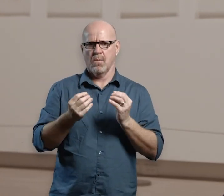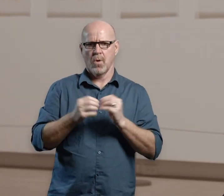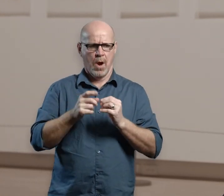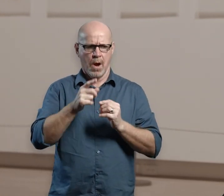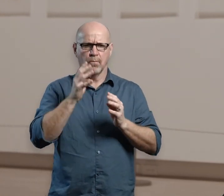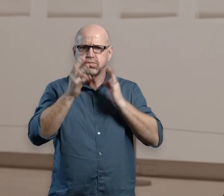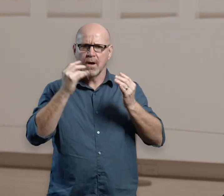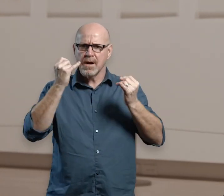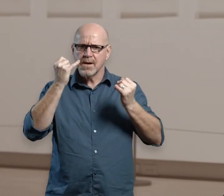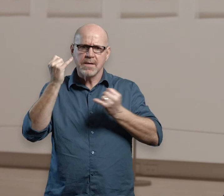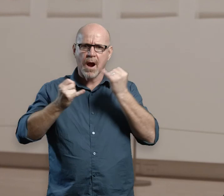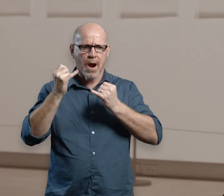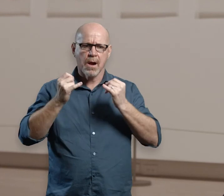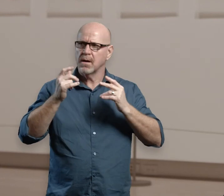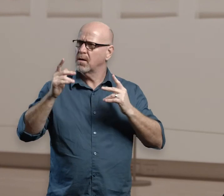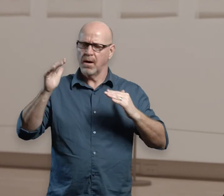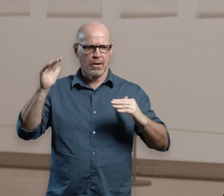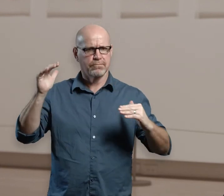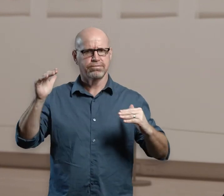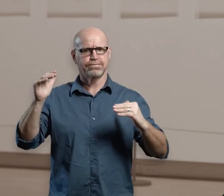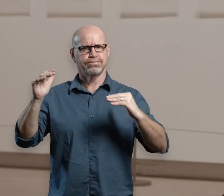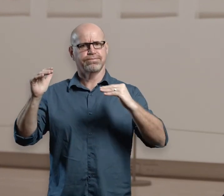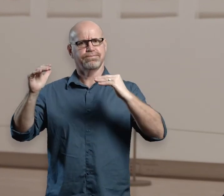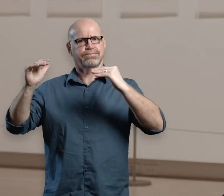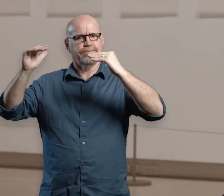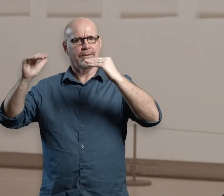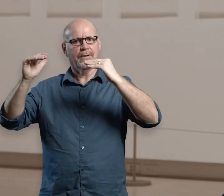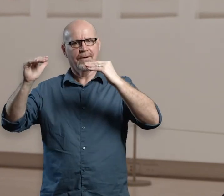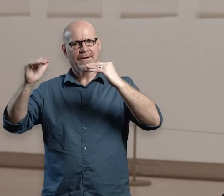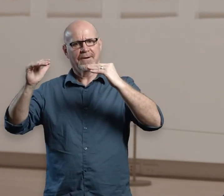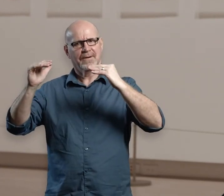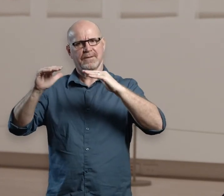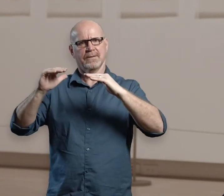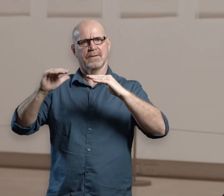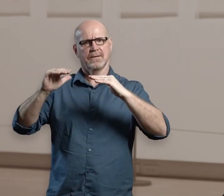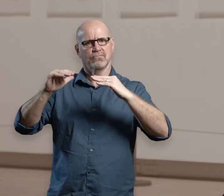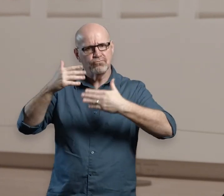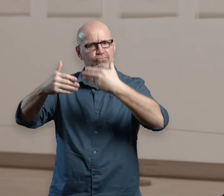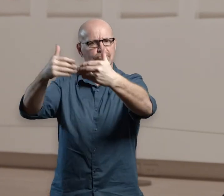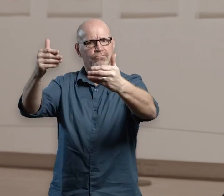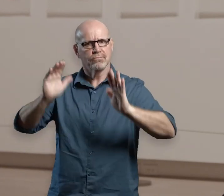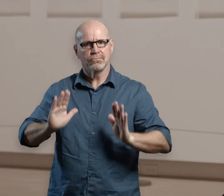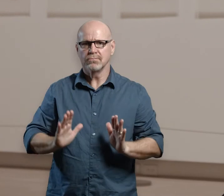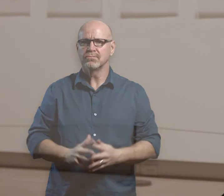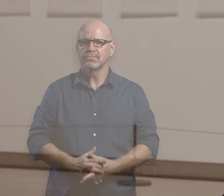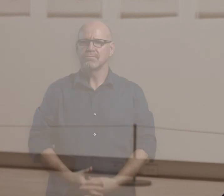And I think that at that point of experiencing art, you’re not just experiencing an accommodation